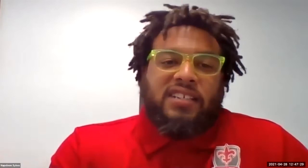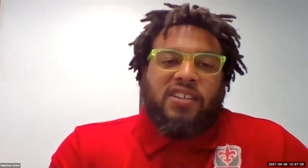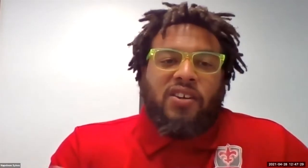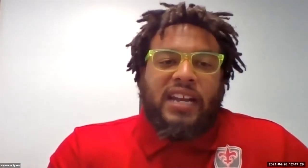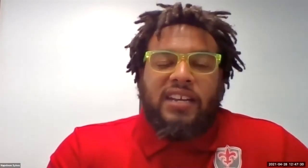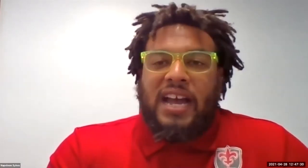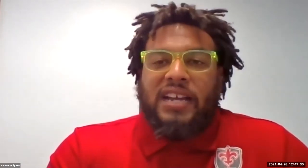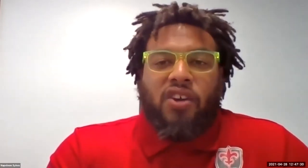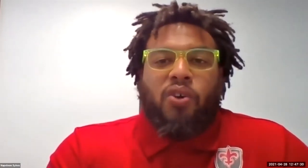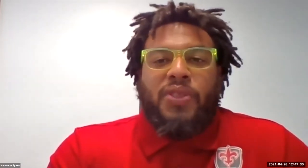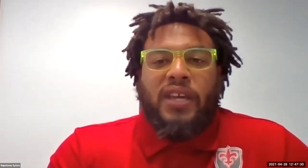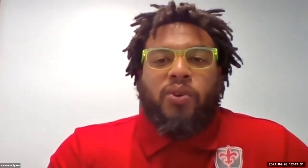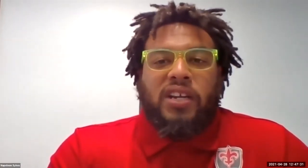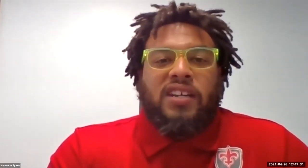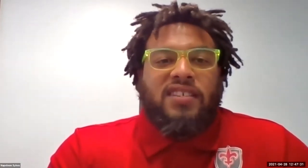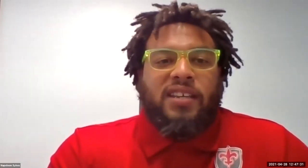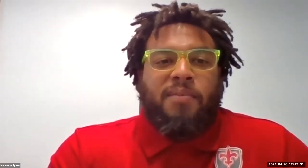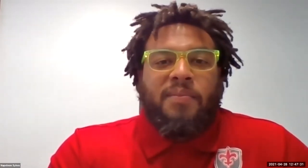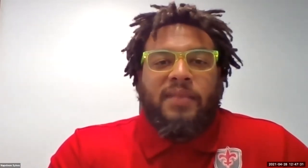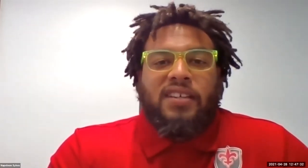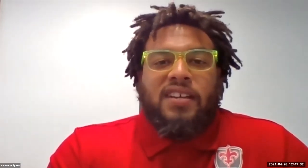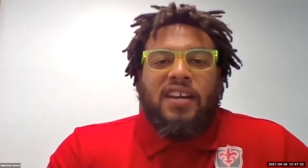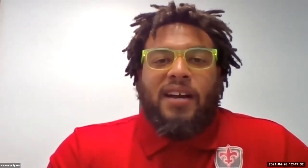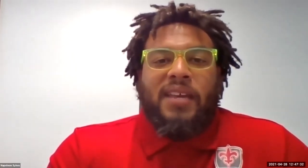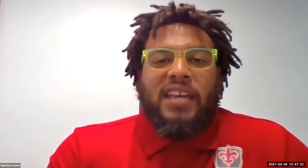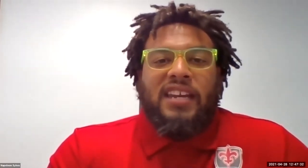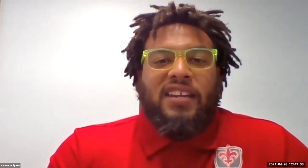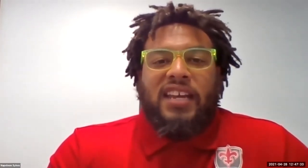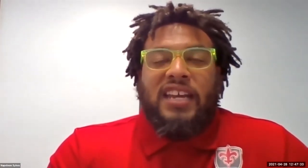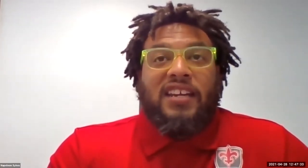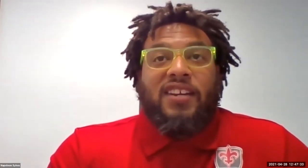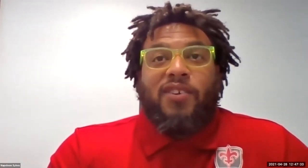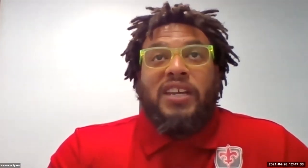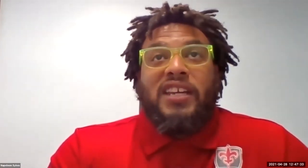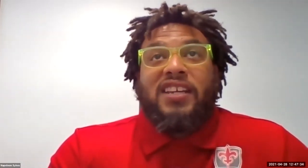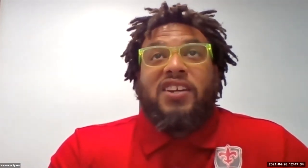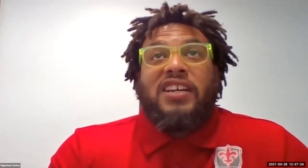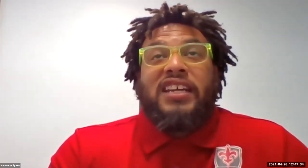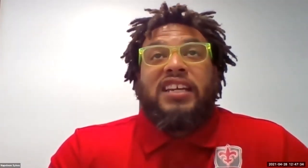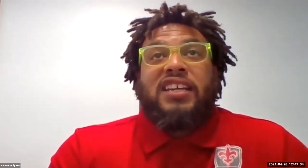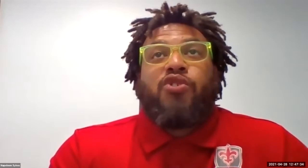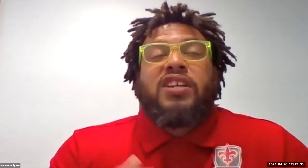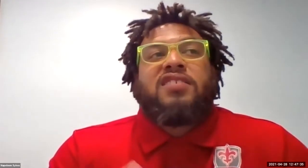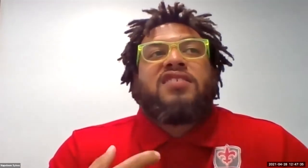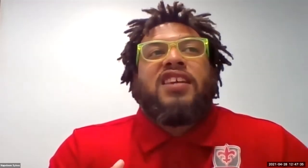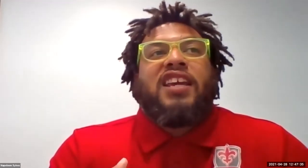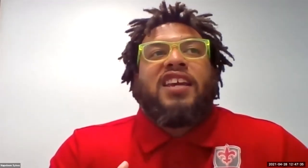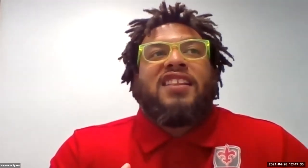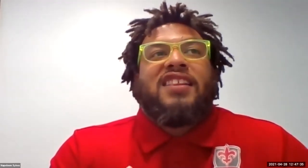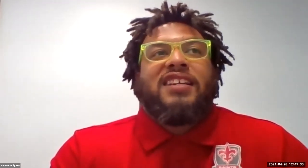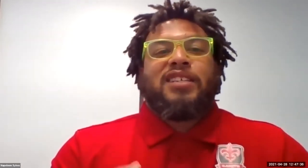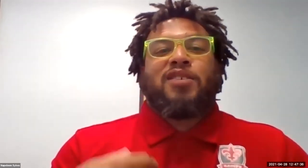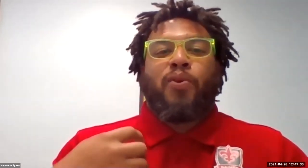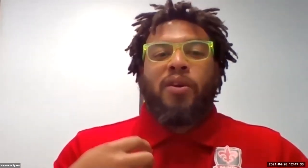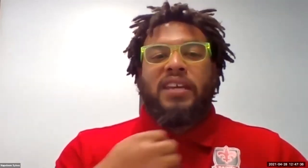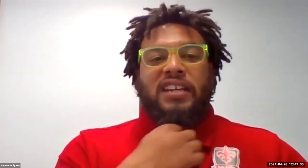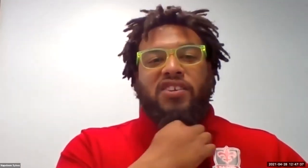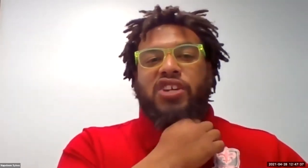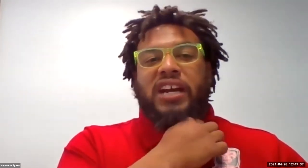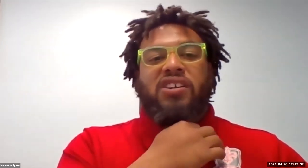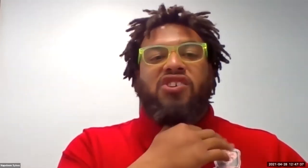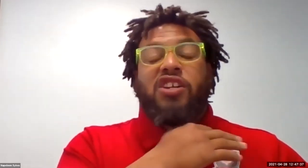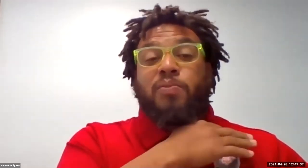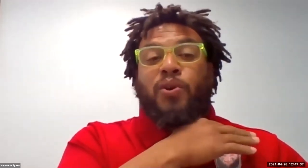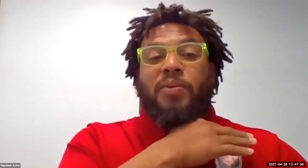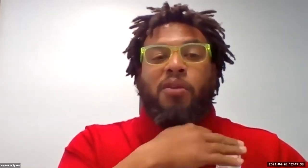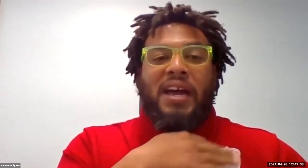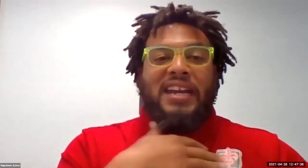Give me a moment to bring you into the conversation here.